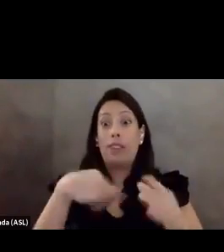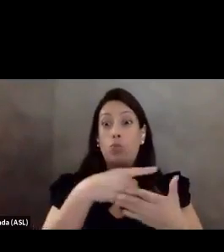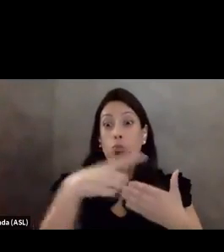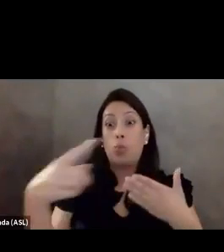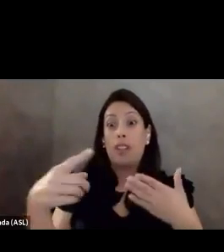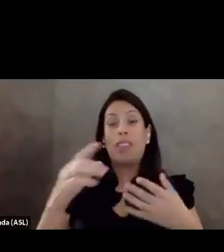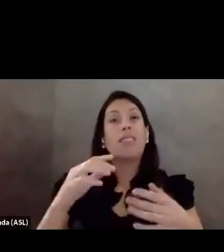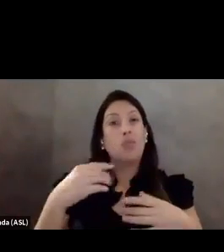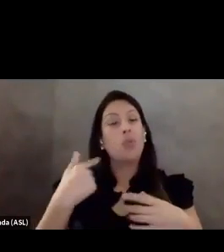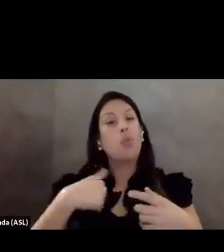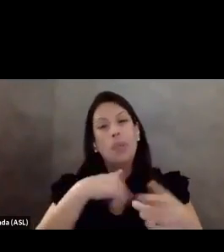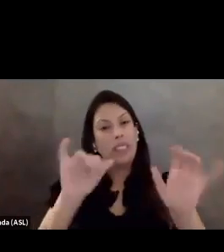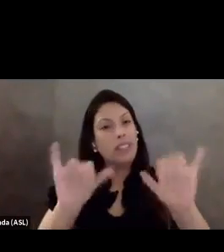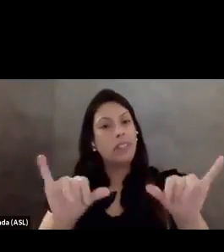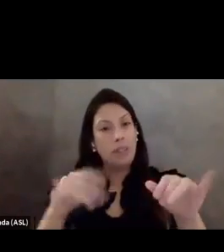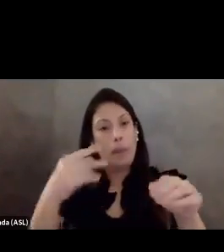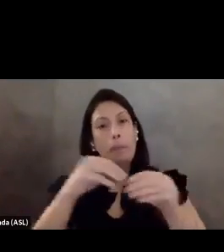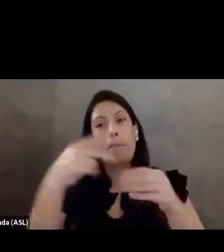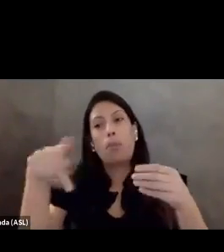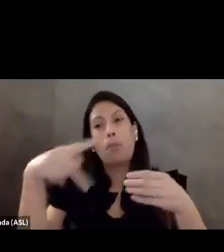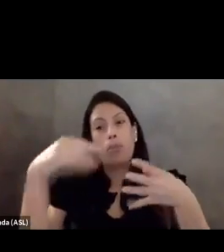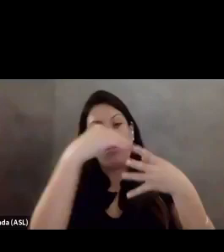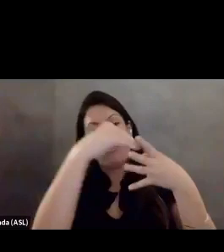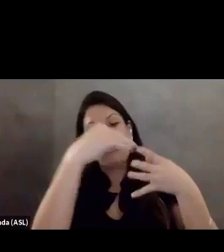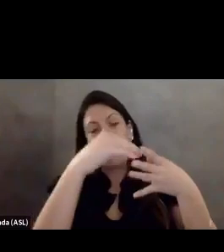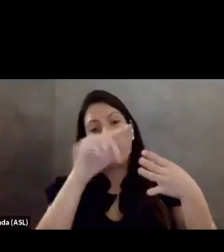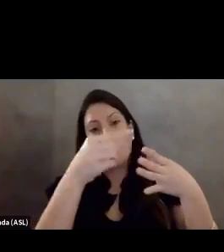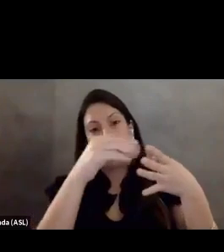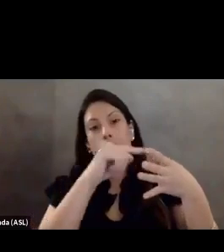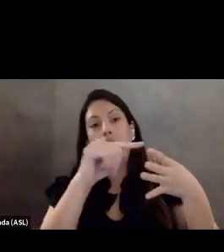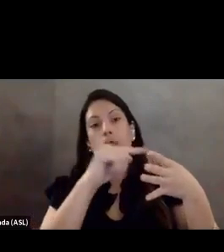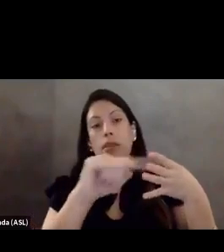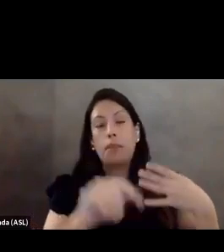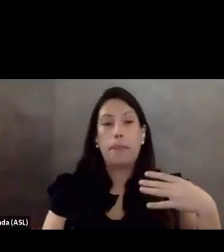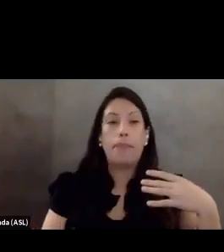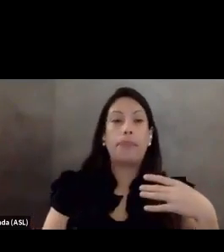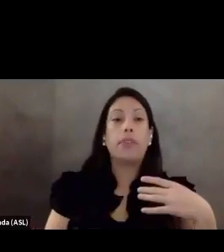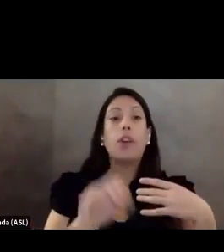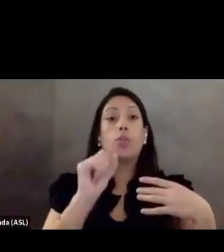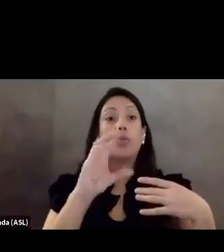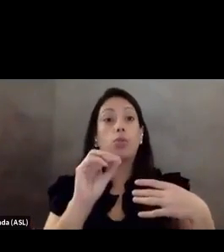population is ten point two, and that is a little bit from last week.